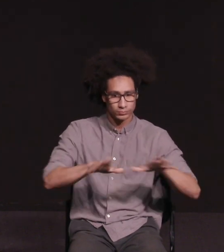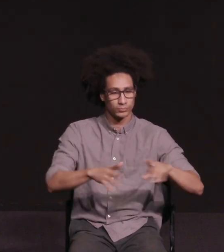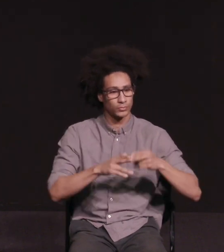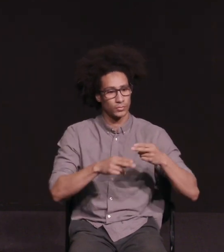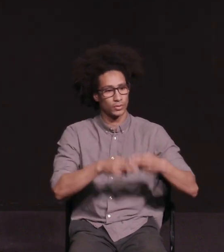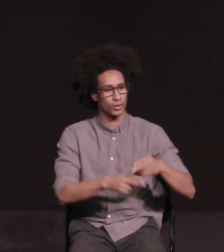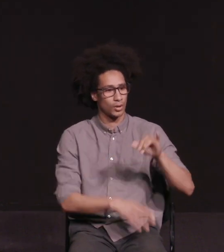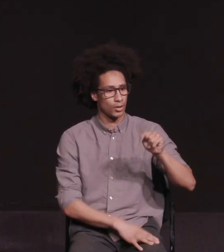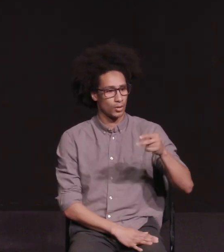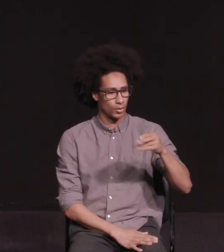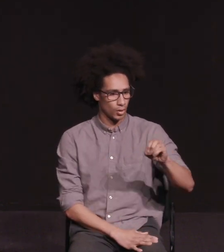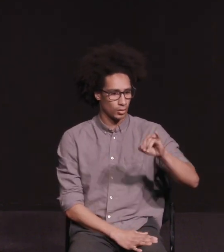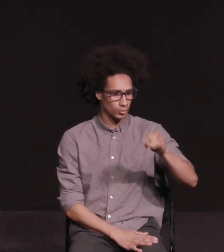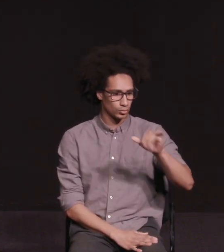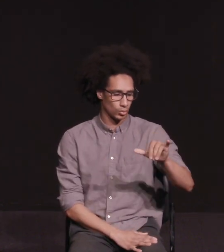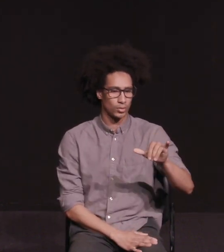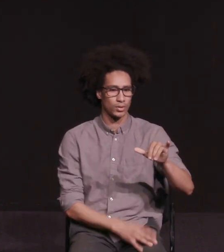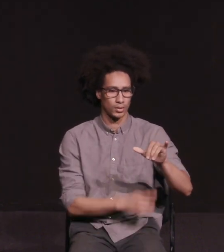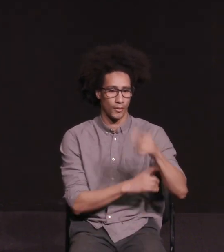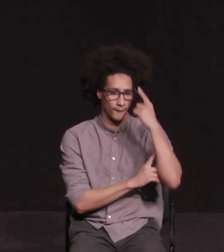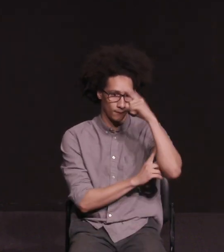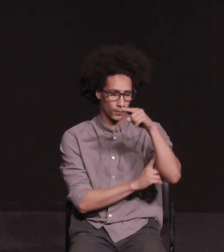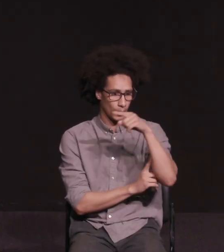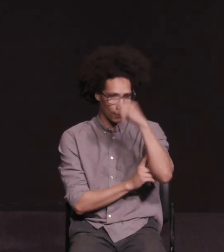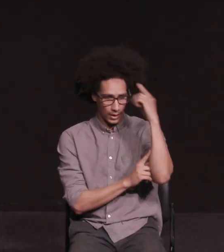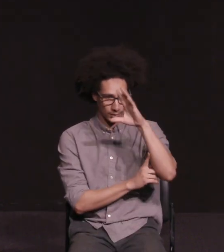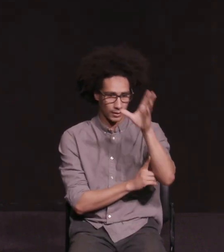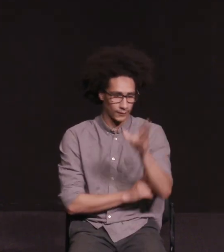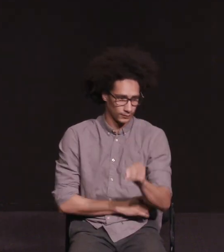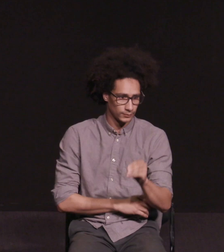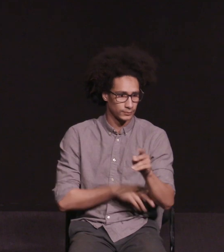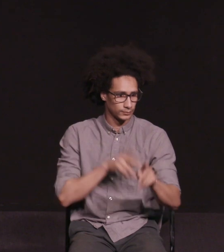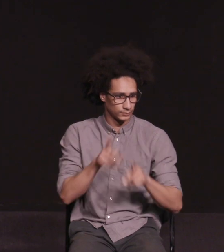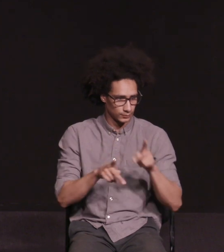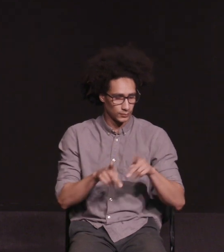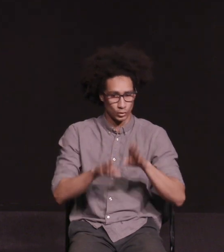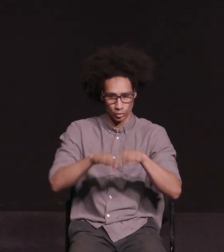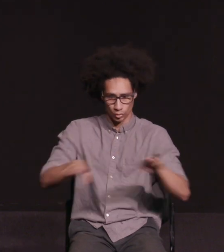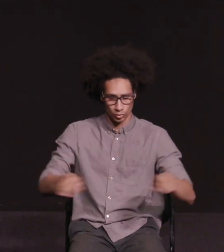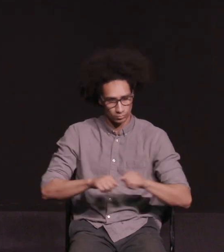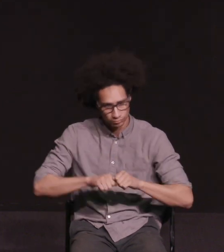American children; and in 1889 Johnson wrote "Clarence and